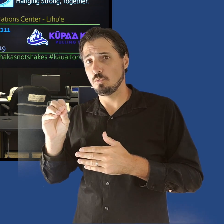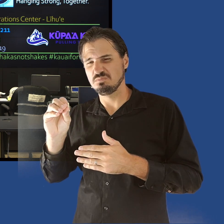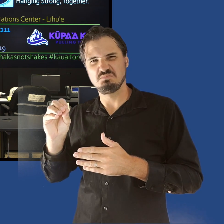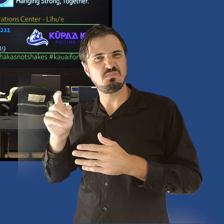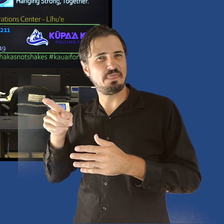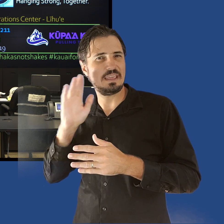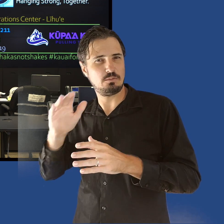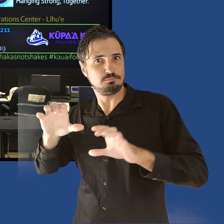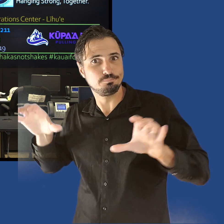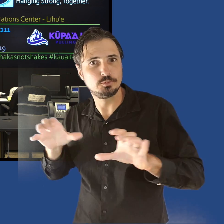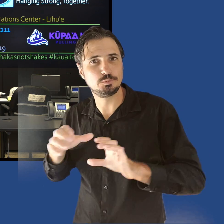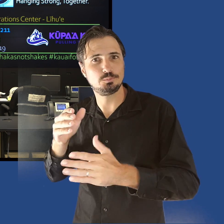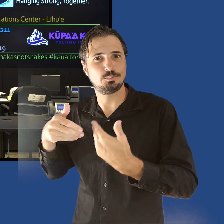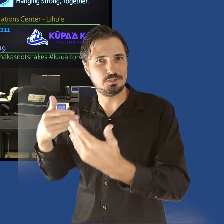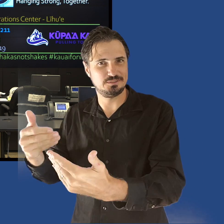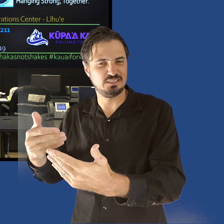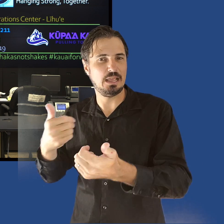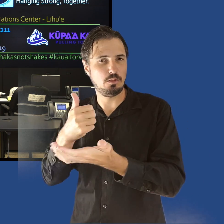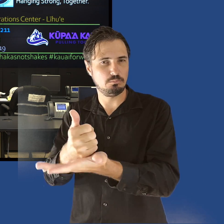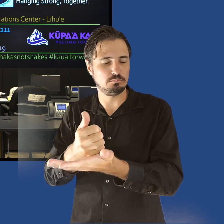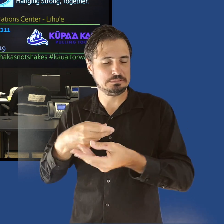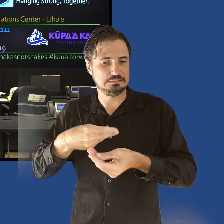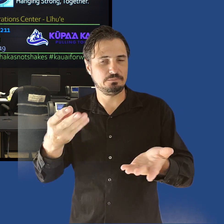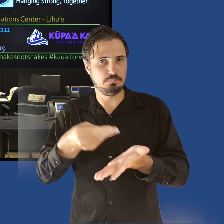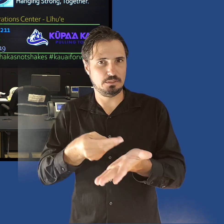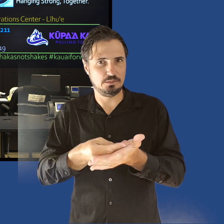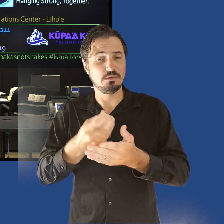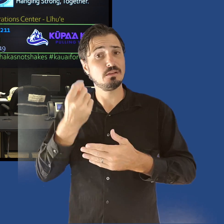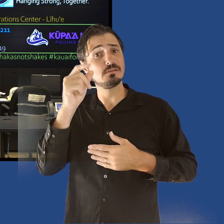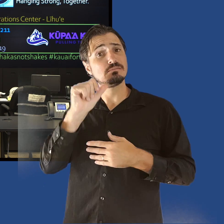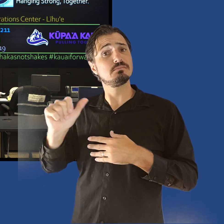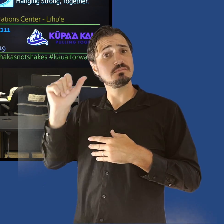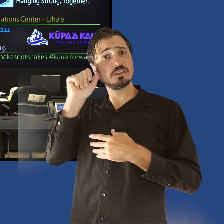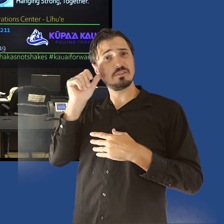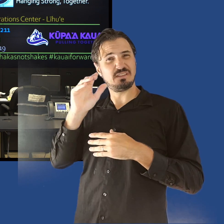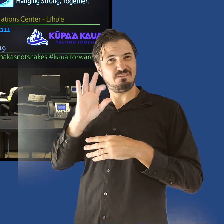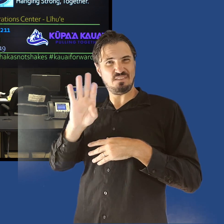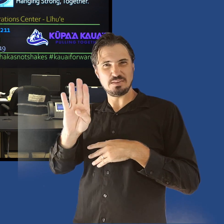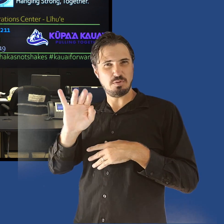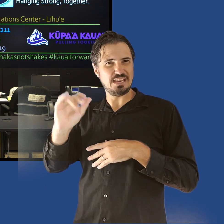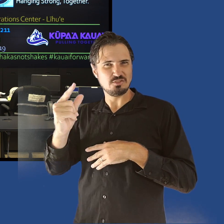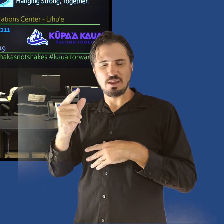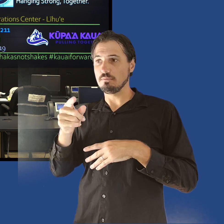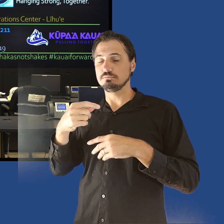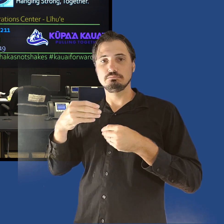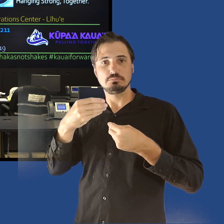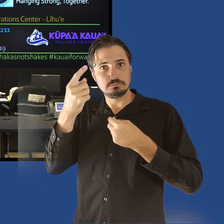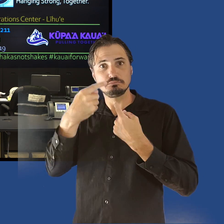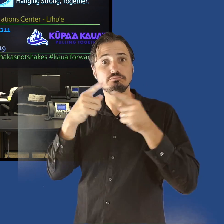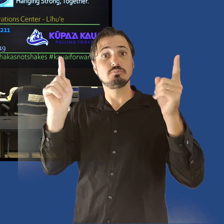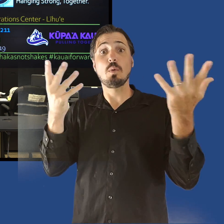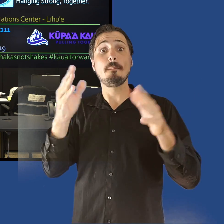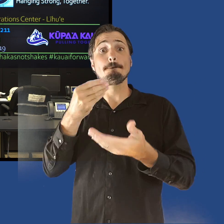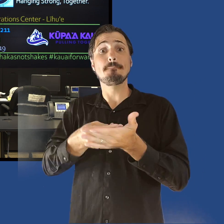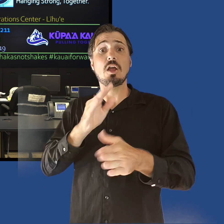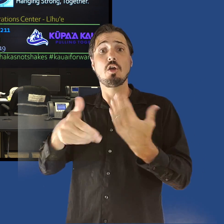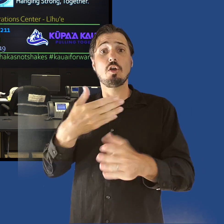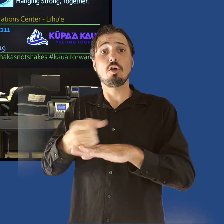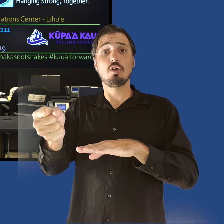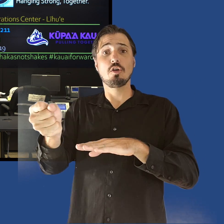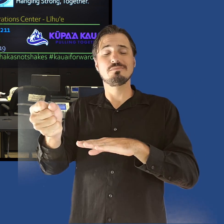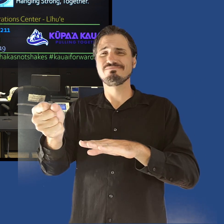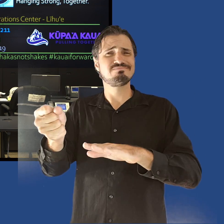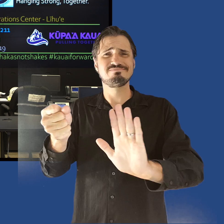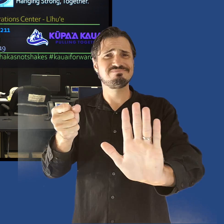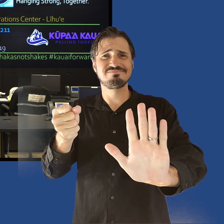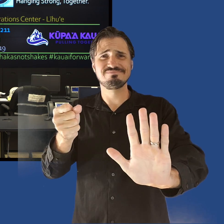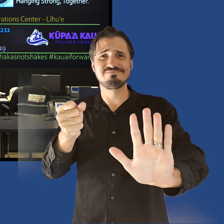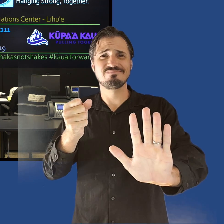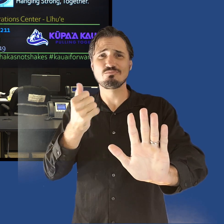There were statements made on social media yesterday that these funds have already been distributed are now gone. That is not accurate.